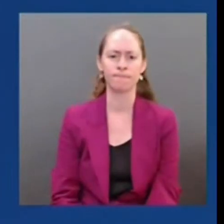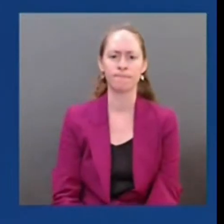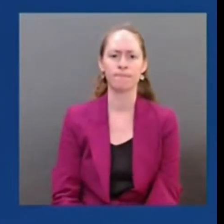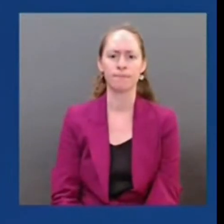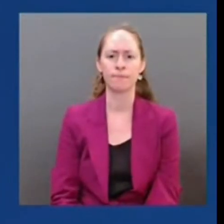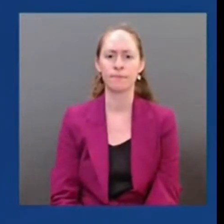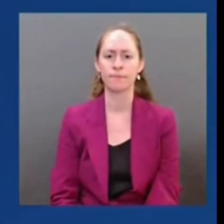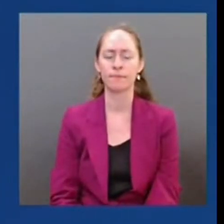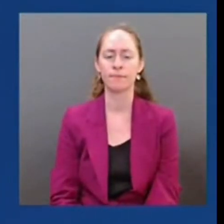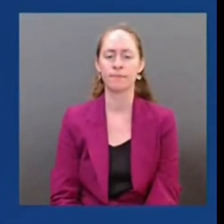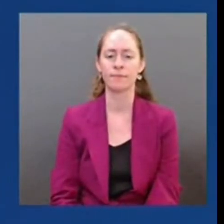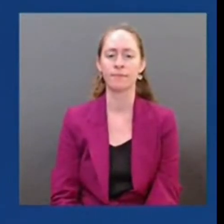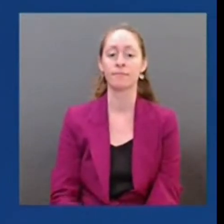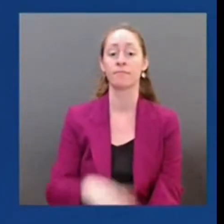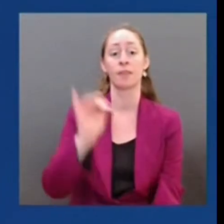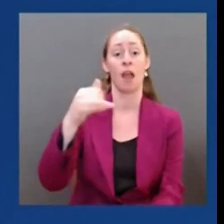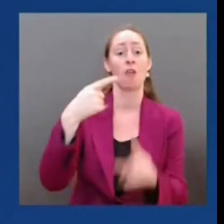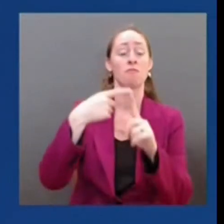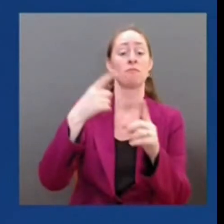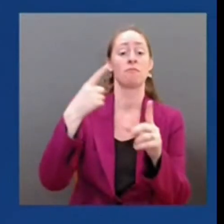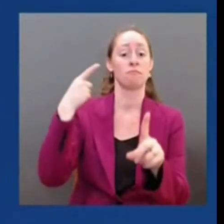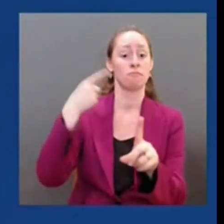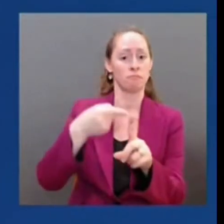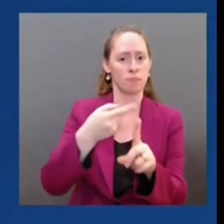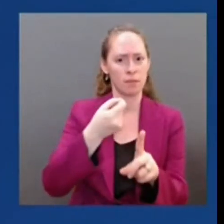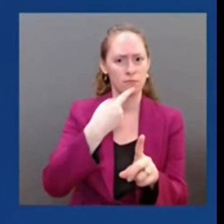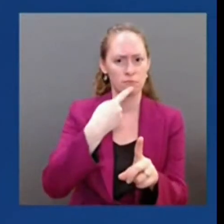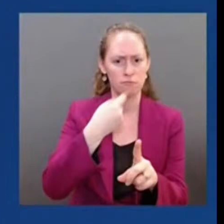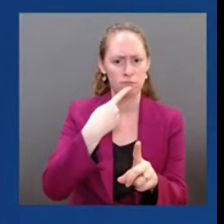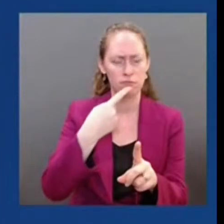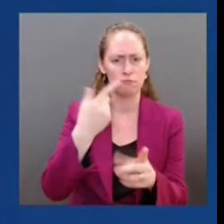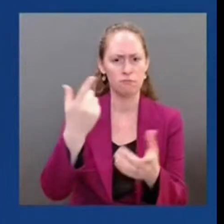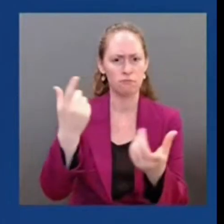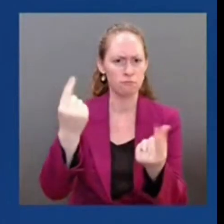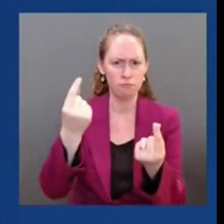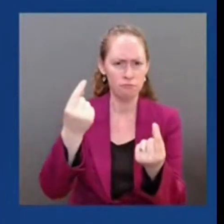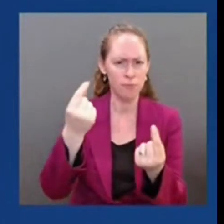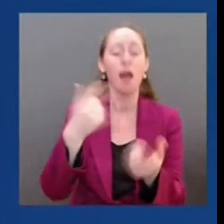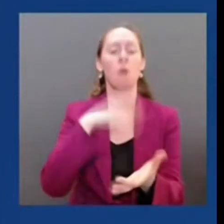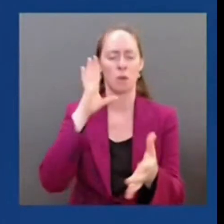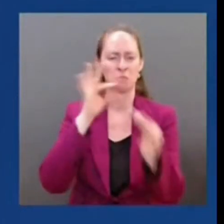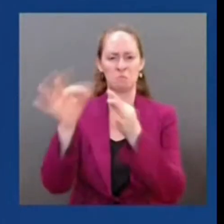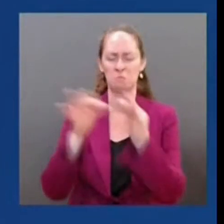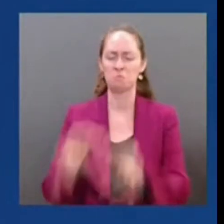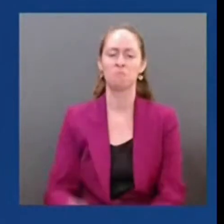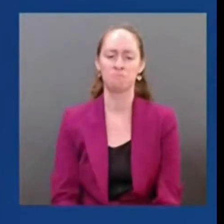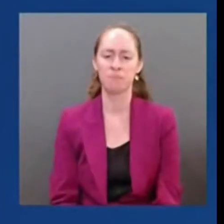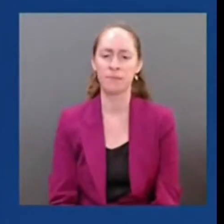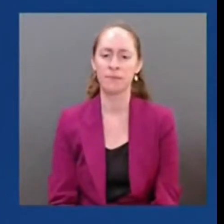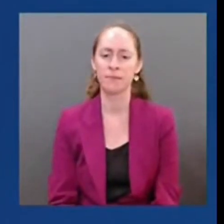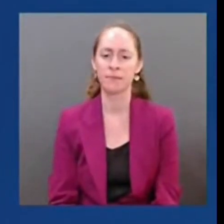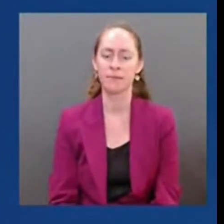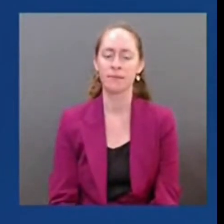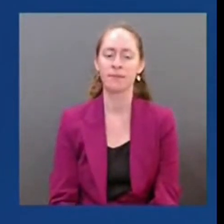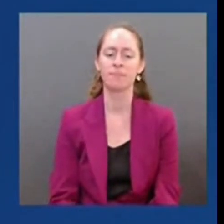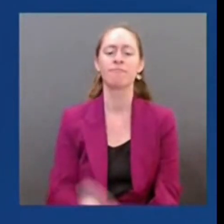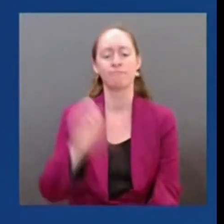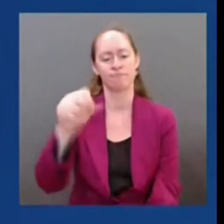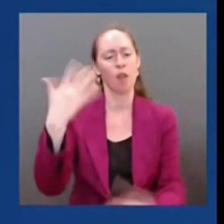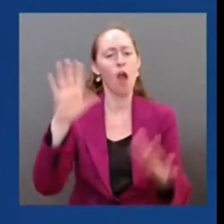YOUR THOUGHTS AND WHAT WE KNOW.